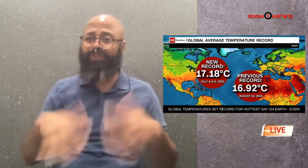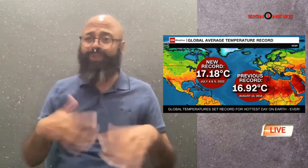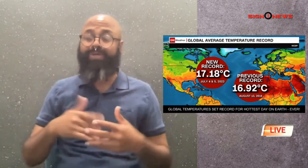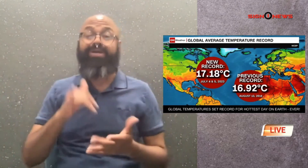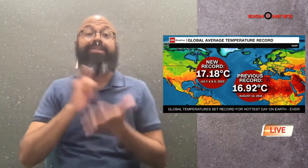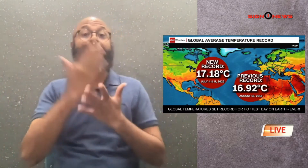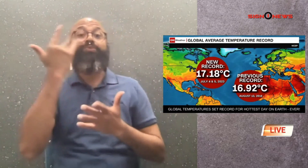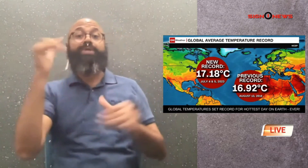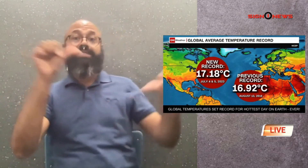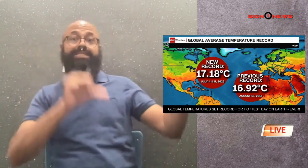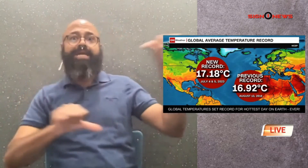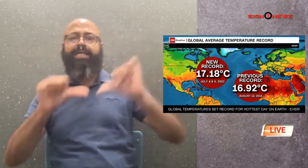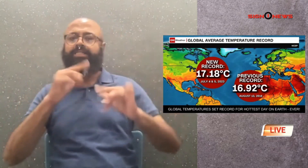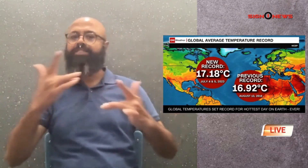Here's why scientists are concerned.